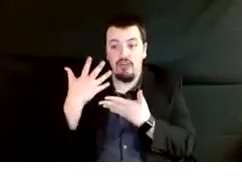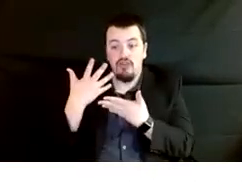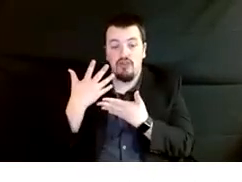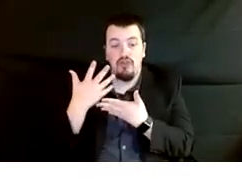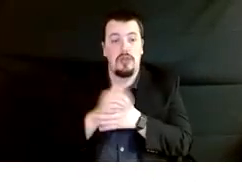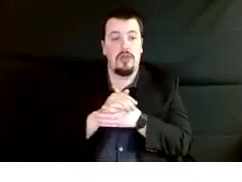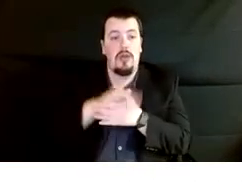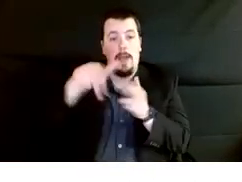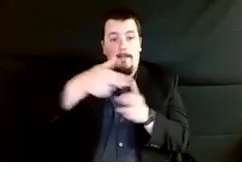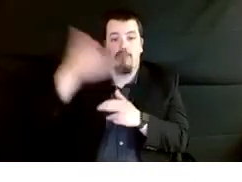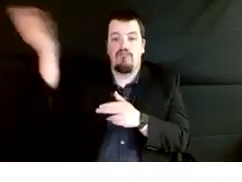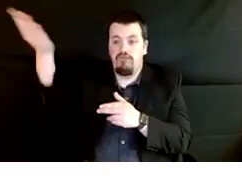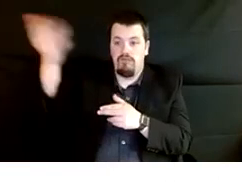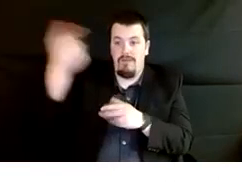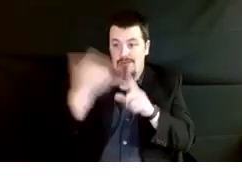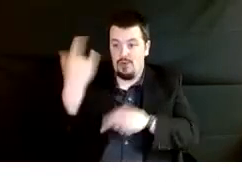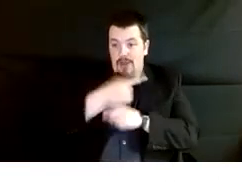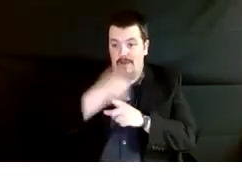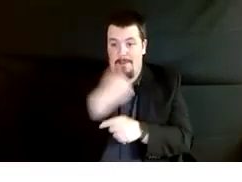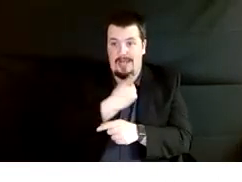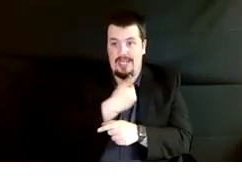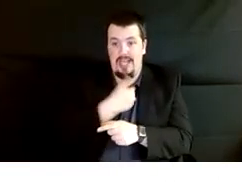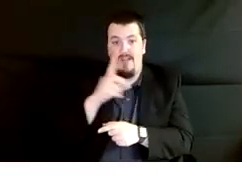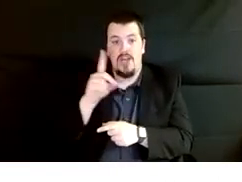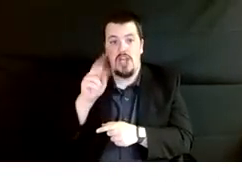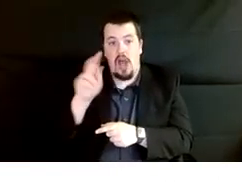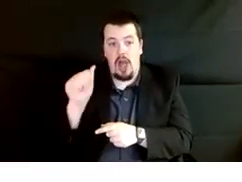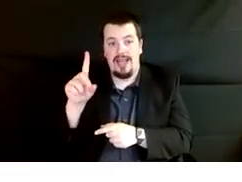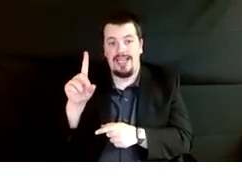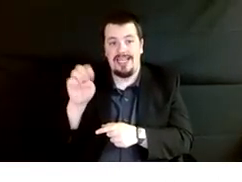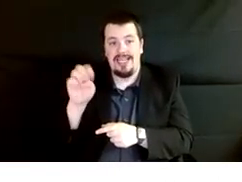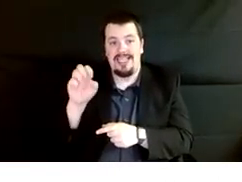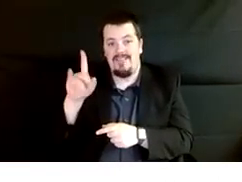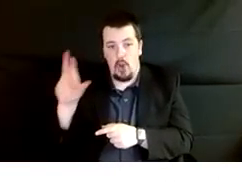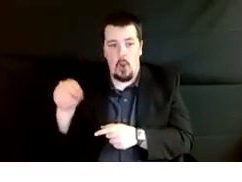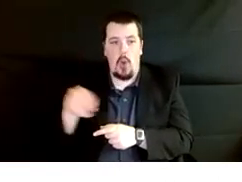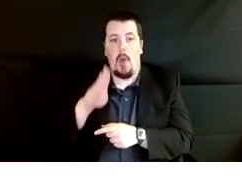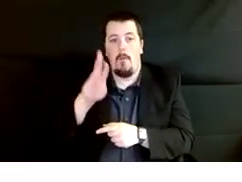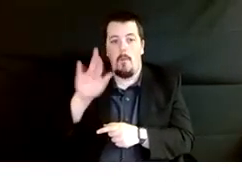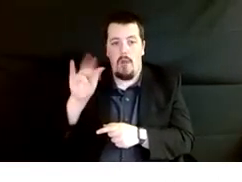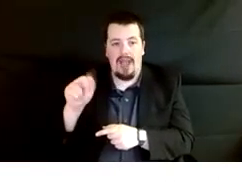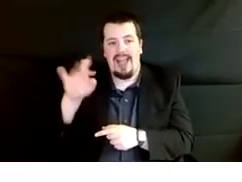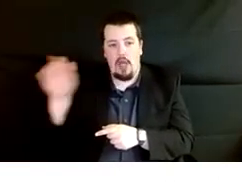the presenters today for myself Donna DeStefano, Brian Keller, Martie Lafferty and Sherry Wilds is